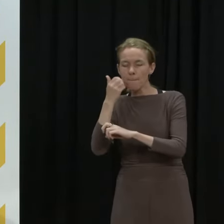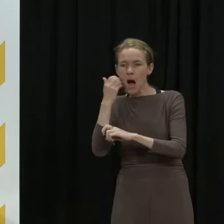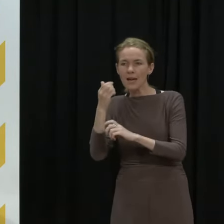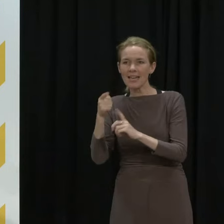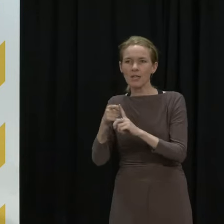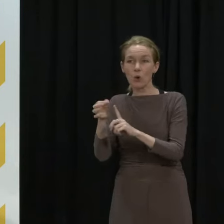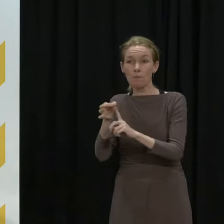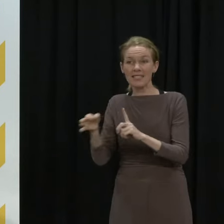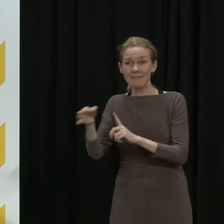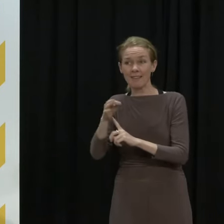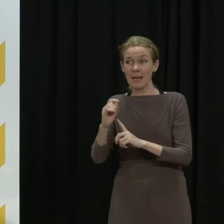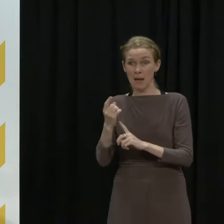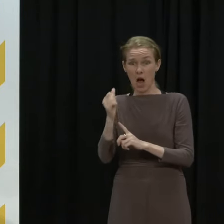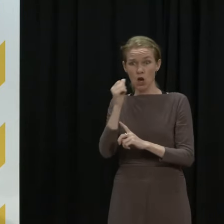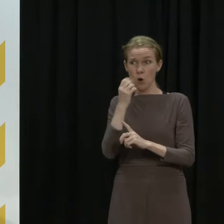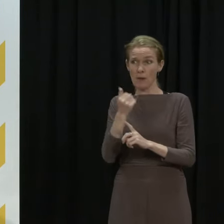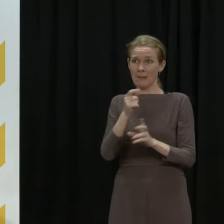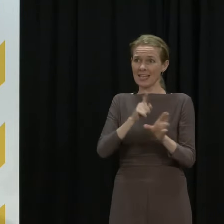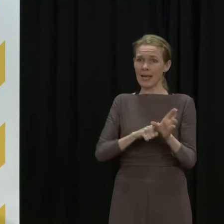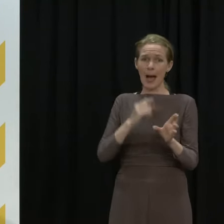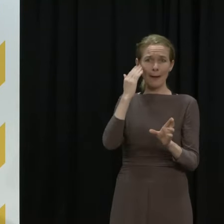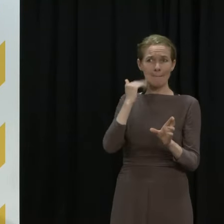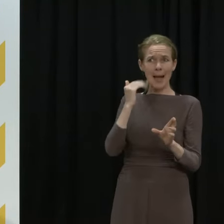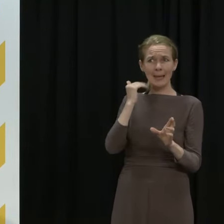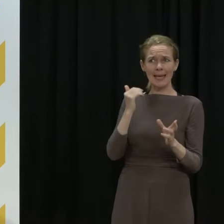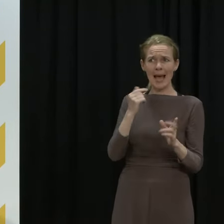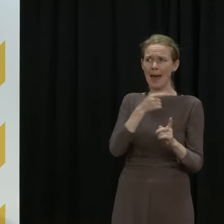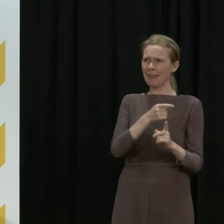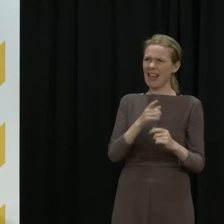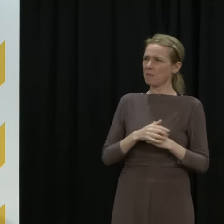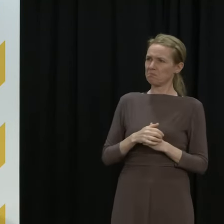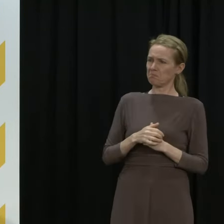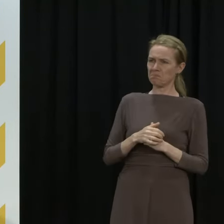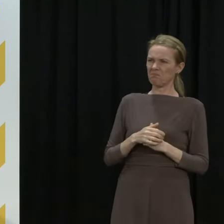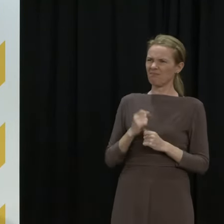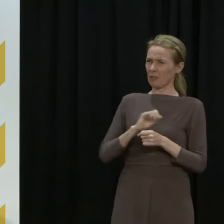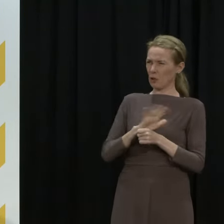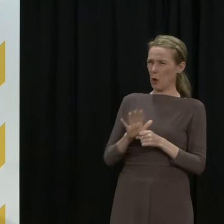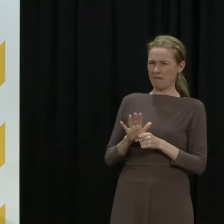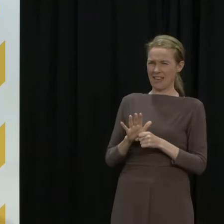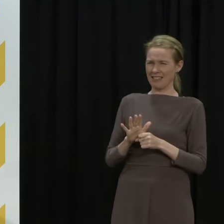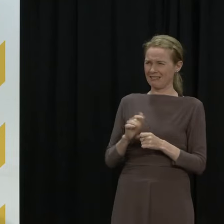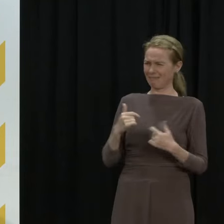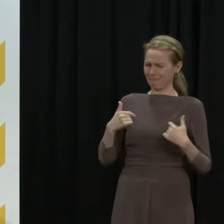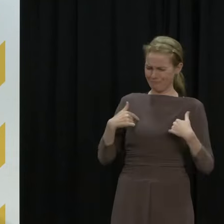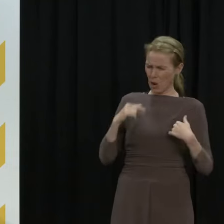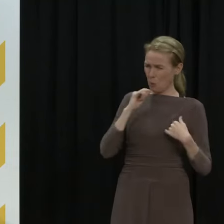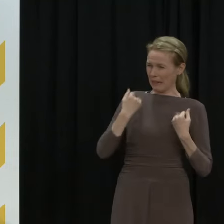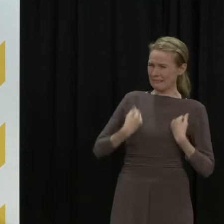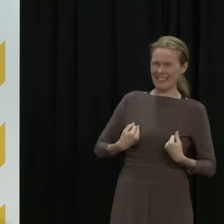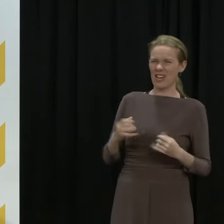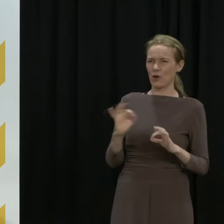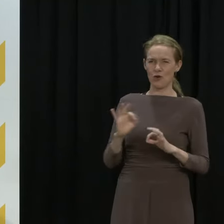in .